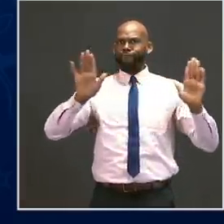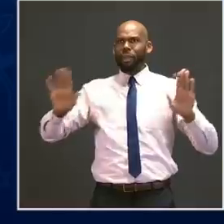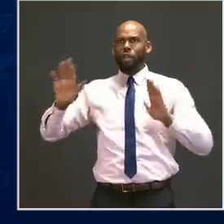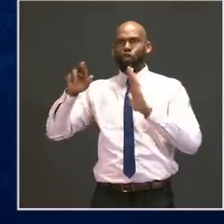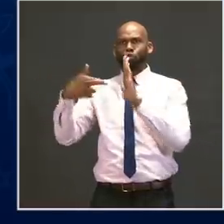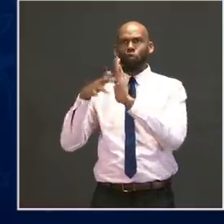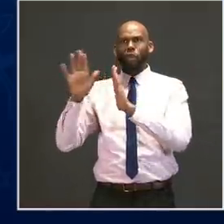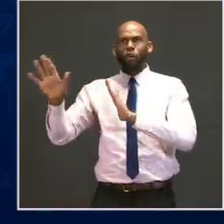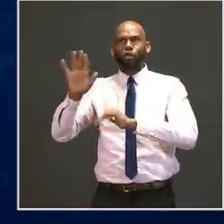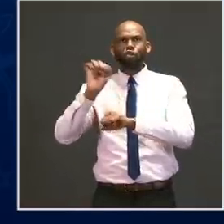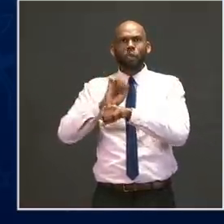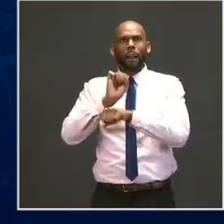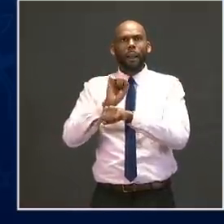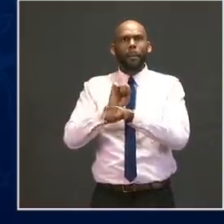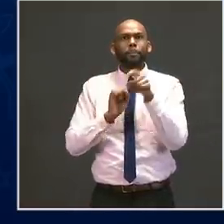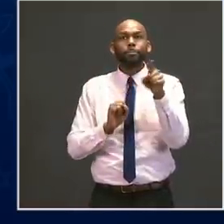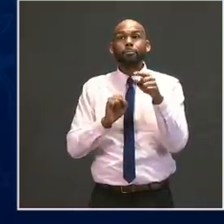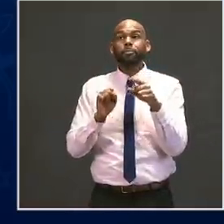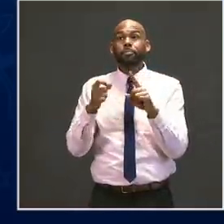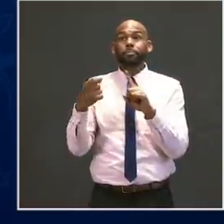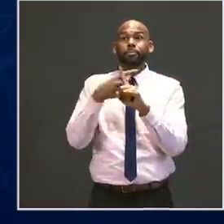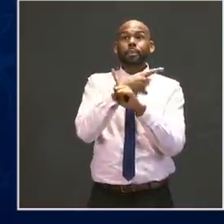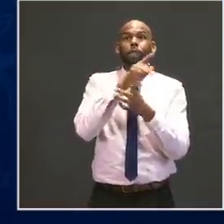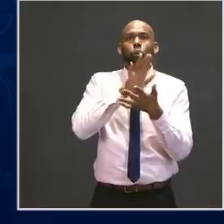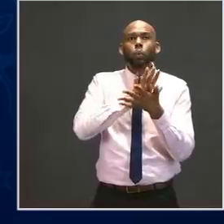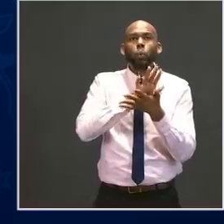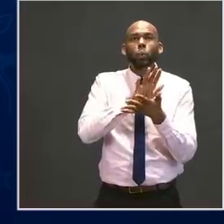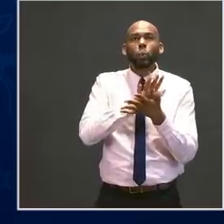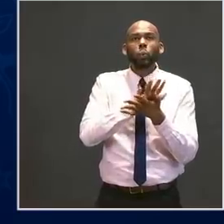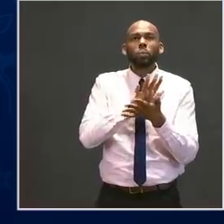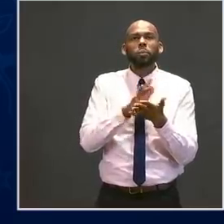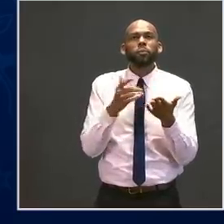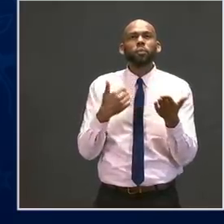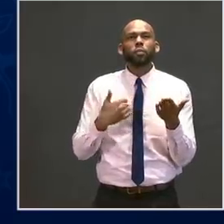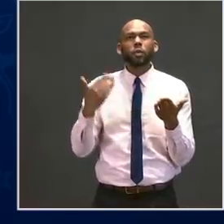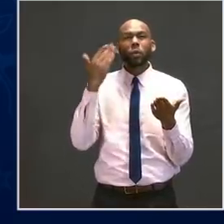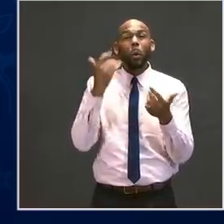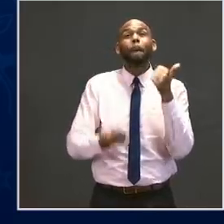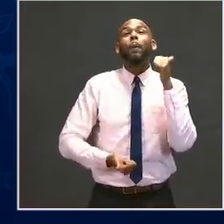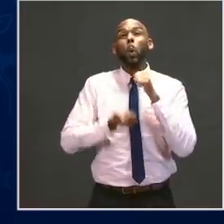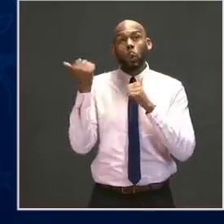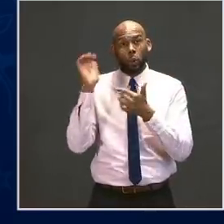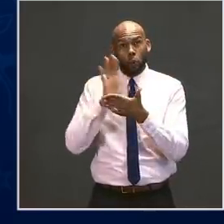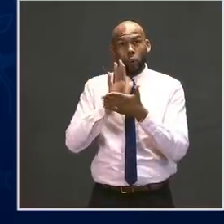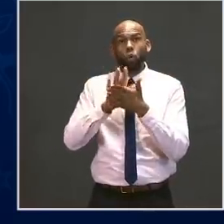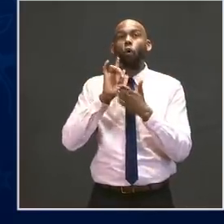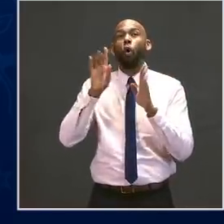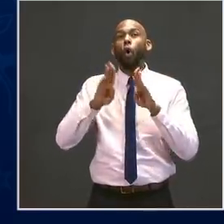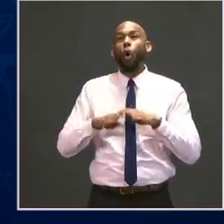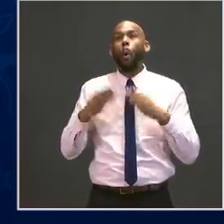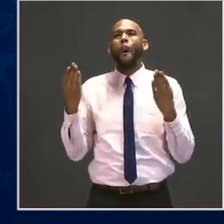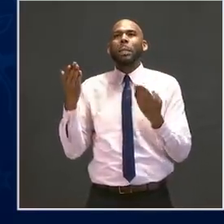Ms. Psaki: Sure. The Press: You know, we're expecting these new guidelines tomorrow, but we know that a majority of schools are open in some form already,